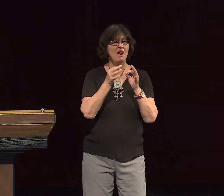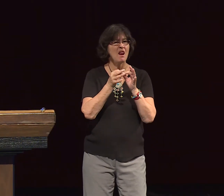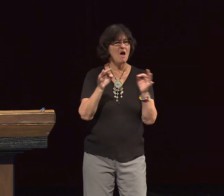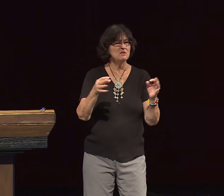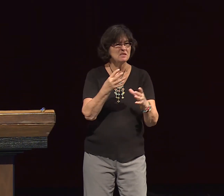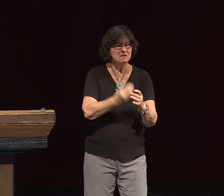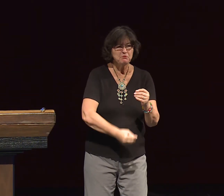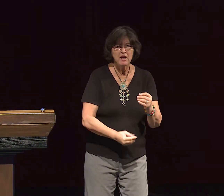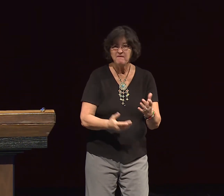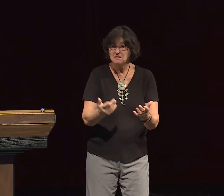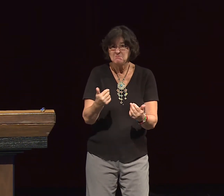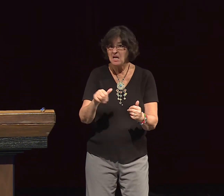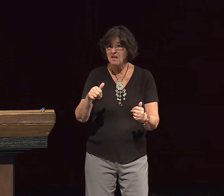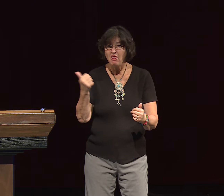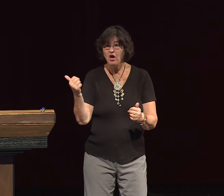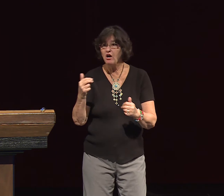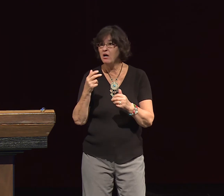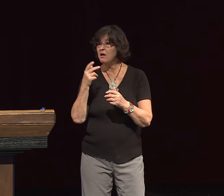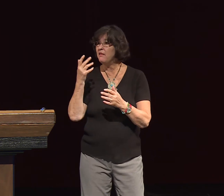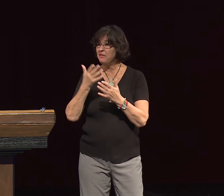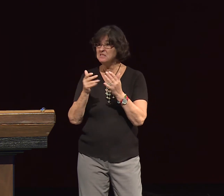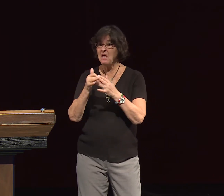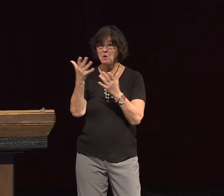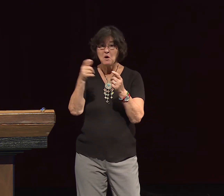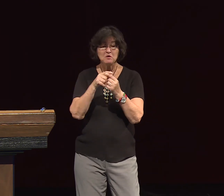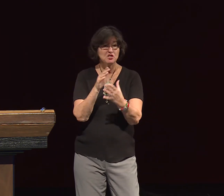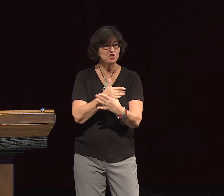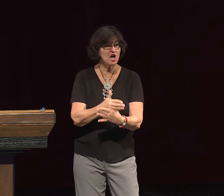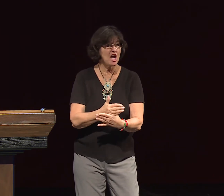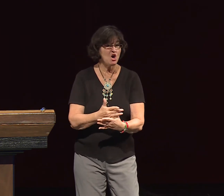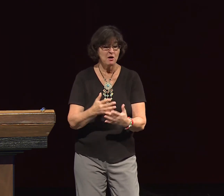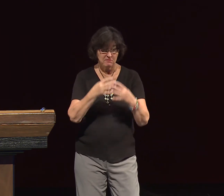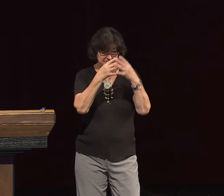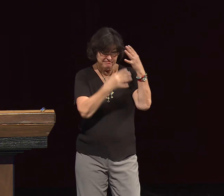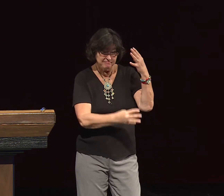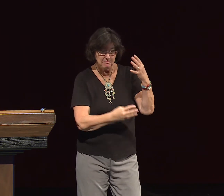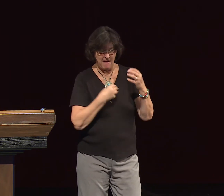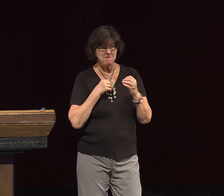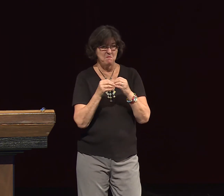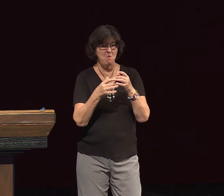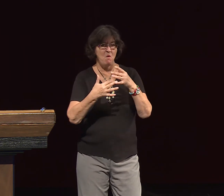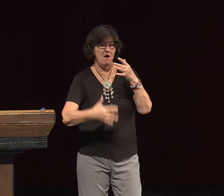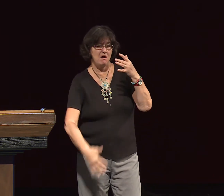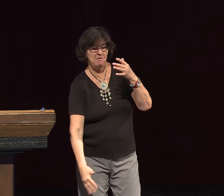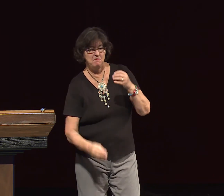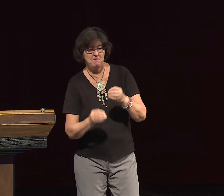Other reasons for language deprivation that anyone would like to share?